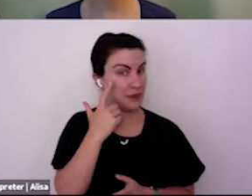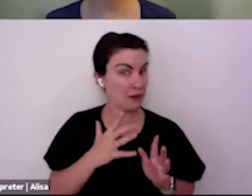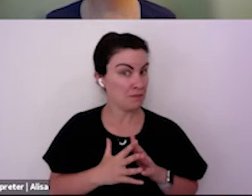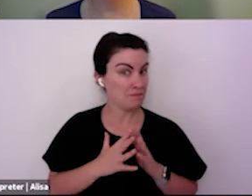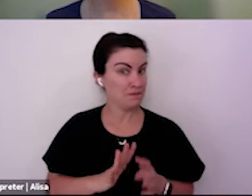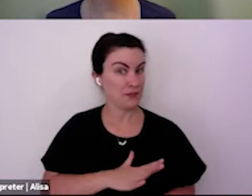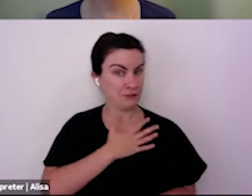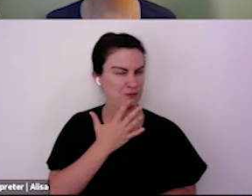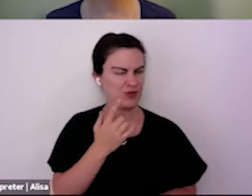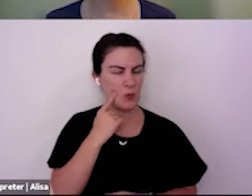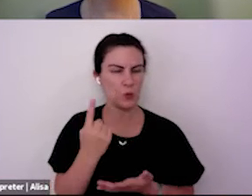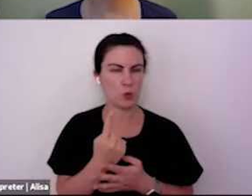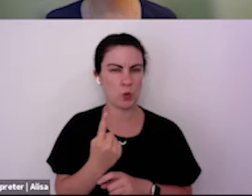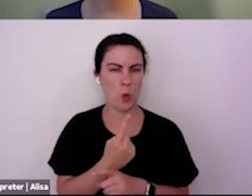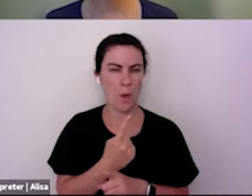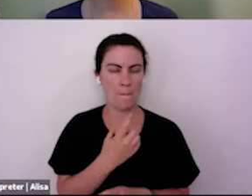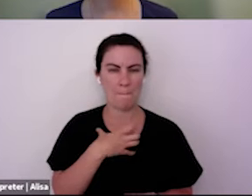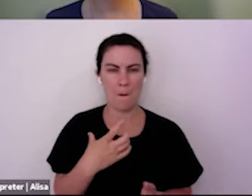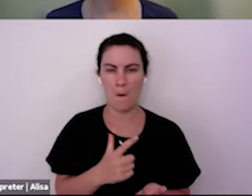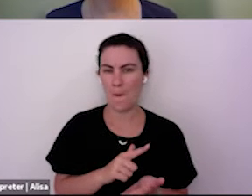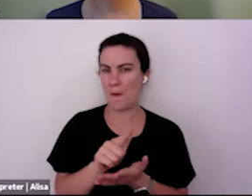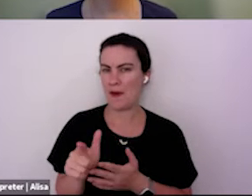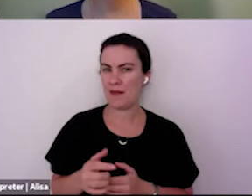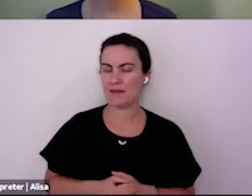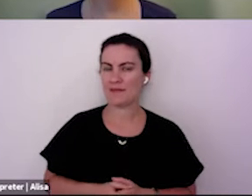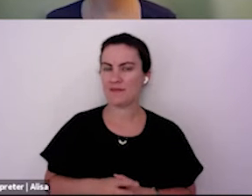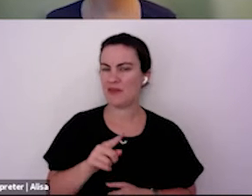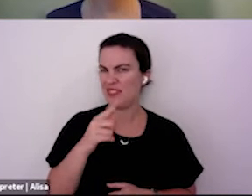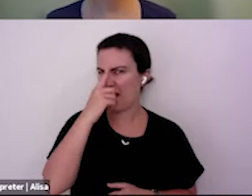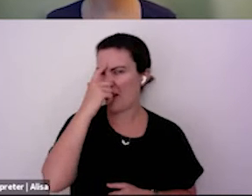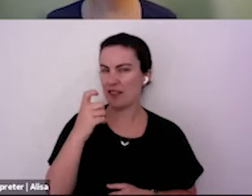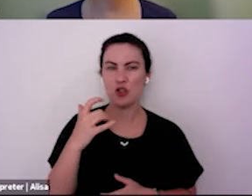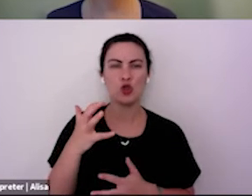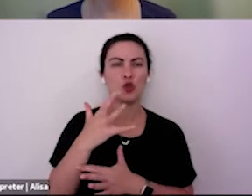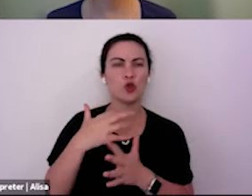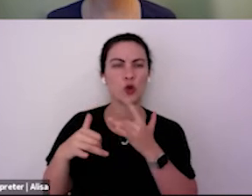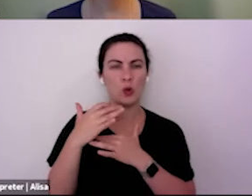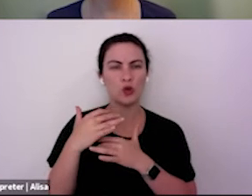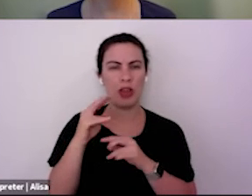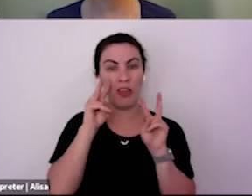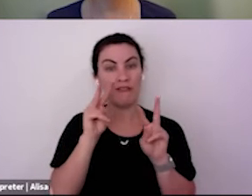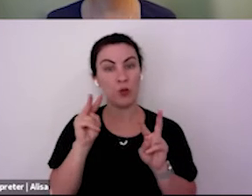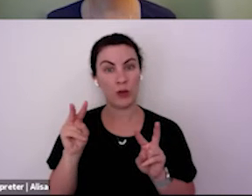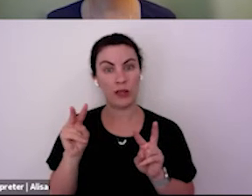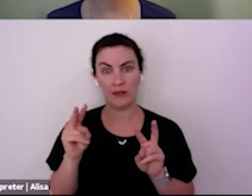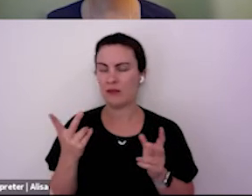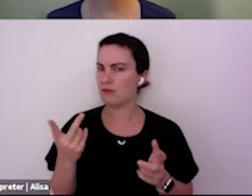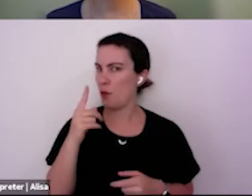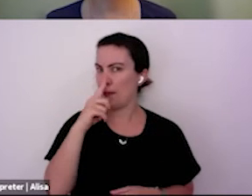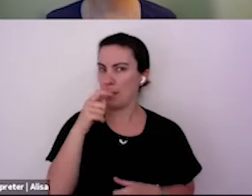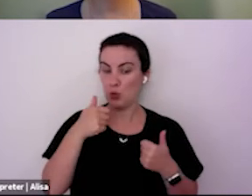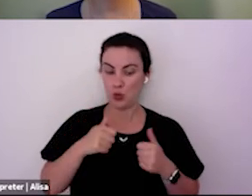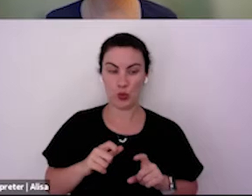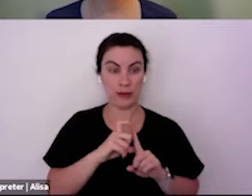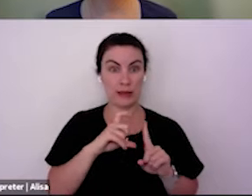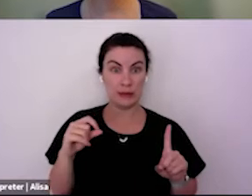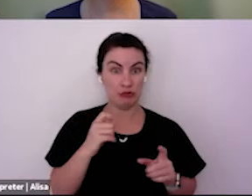of social viewing and using an digital experience to play a role in connection I think for those